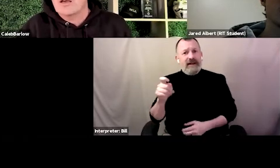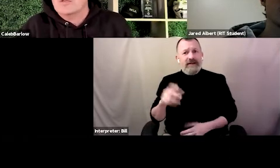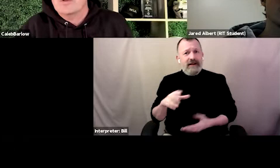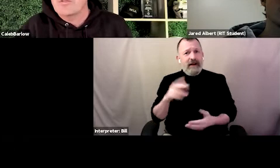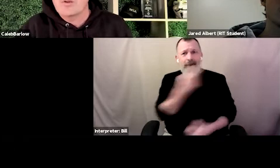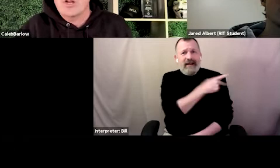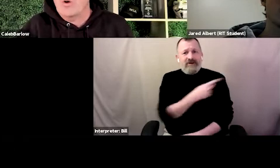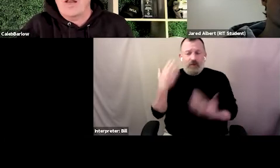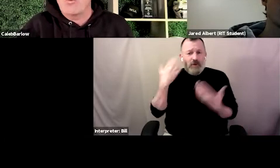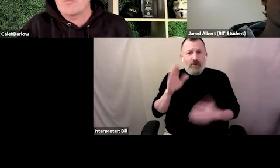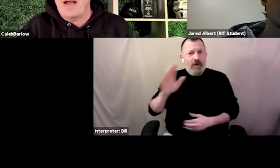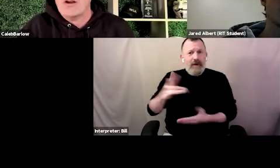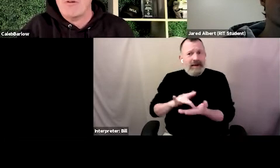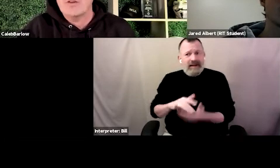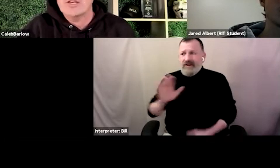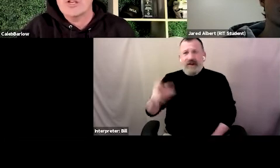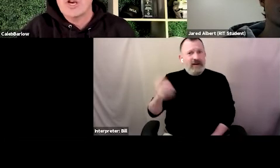sometimes even you know kind of what their background is,